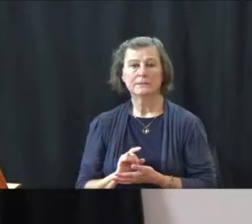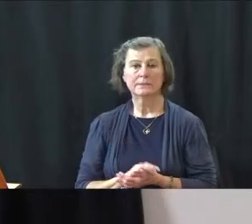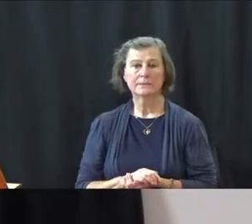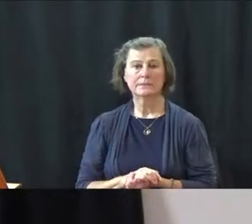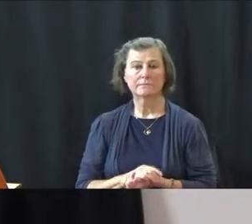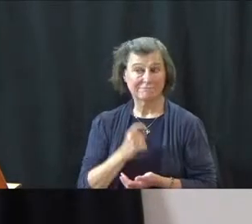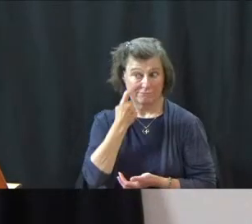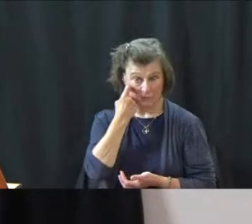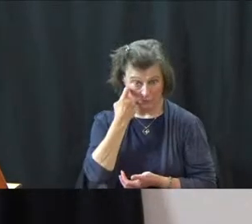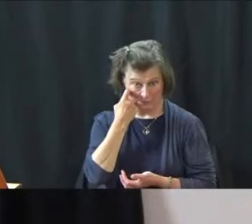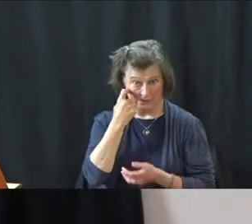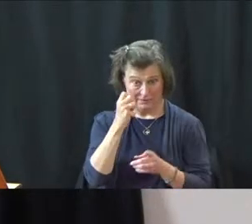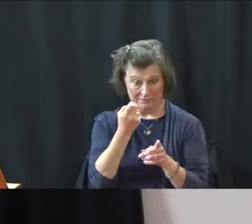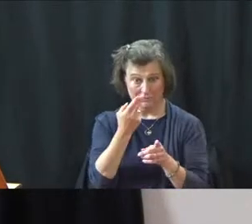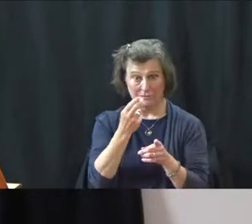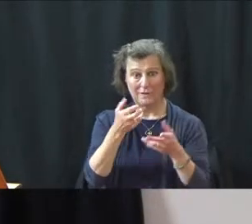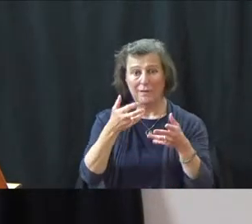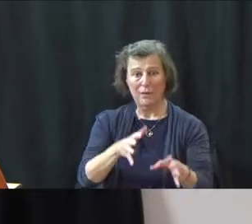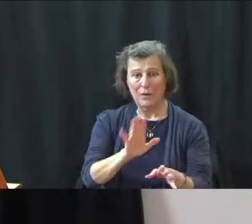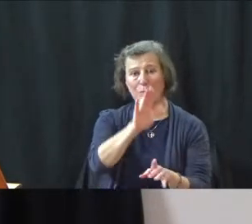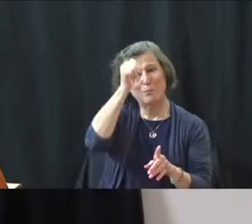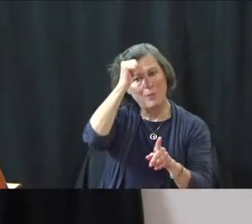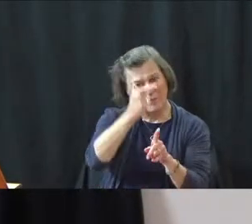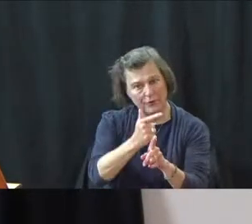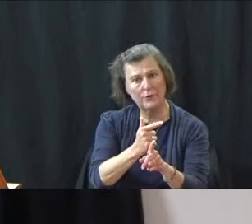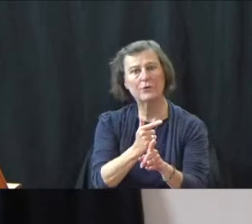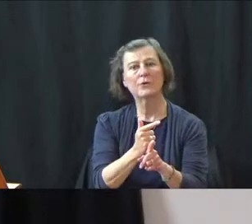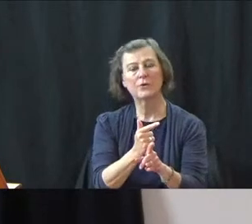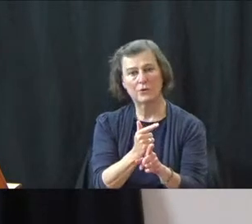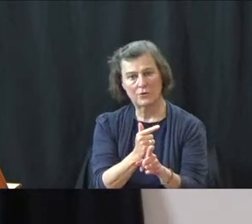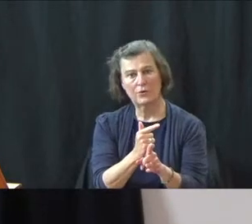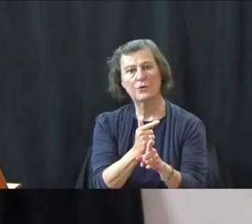Recently she also lost a brother.